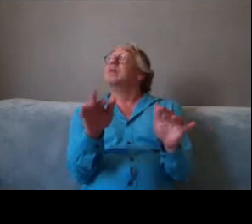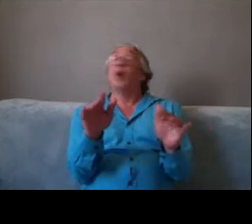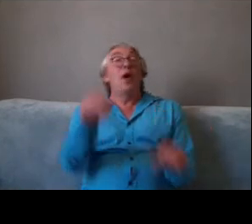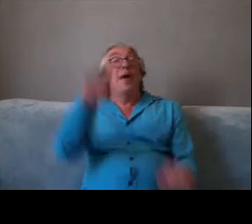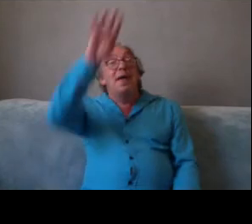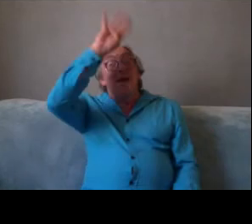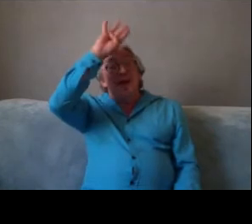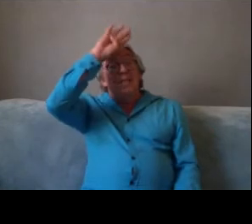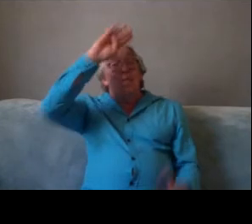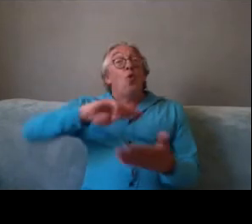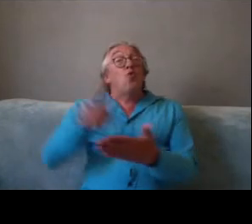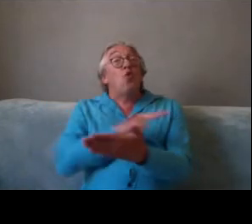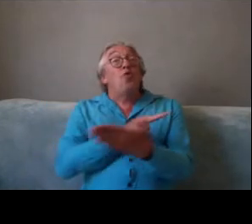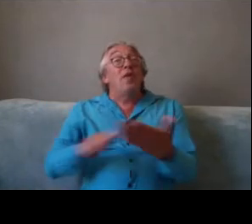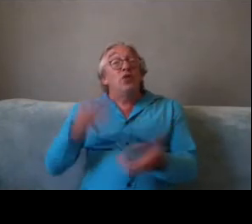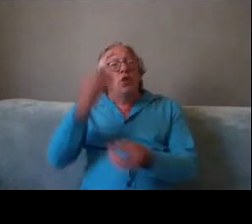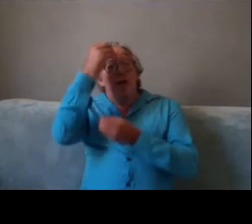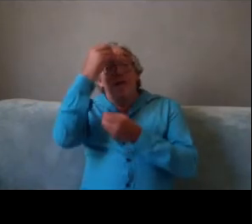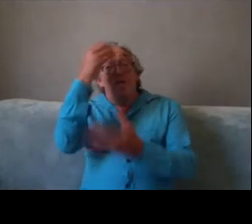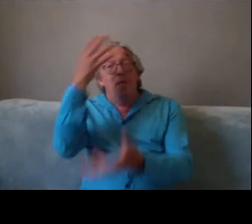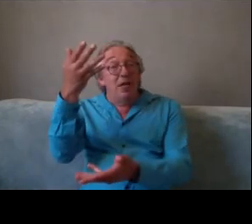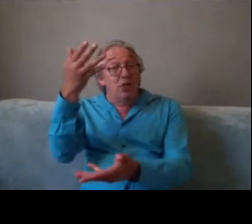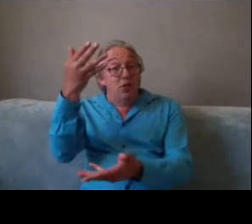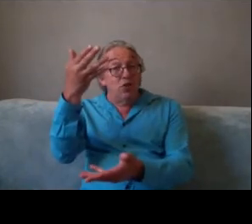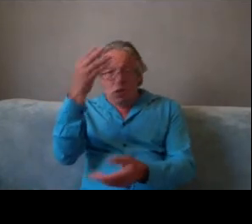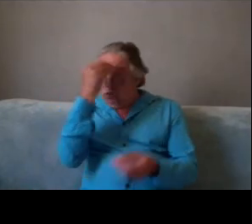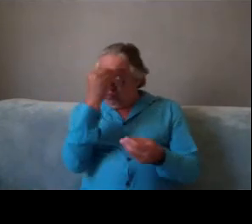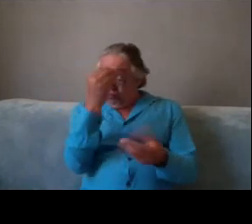which is the reality for many youngsters with disabilities anyway.